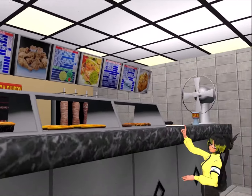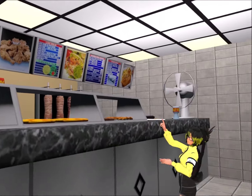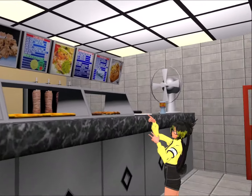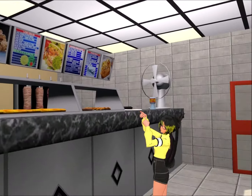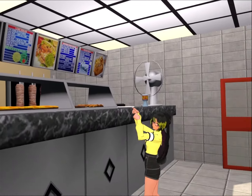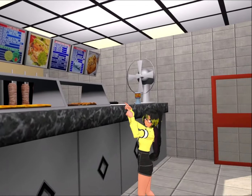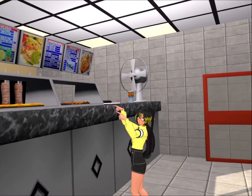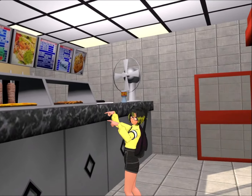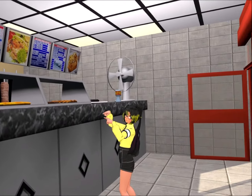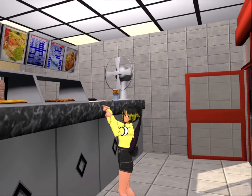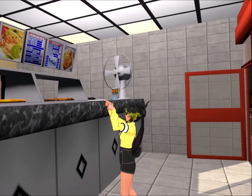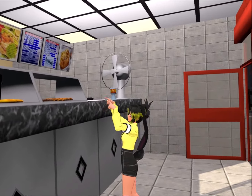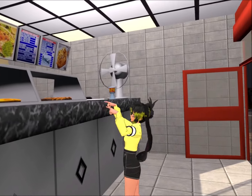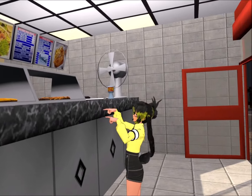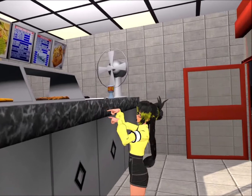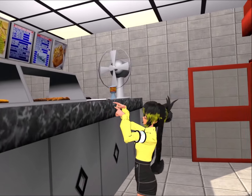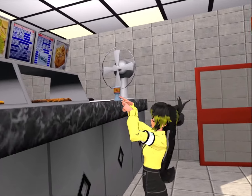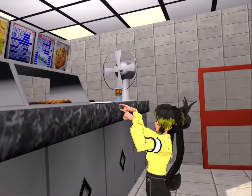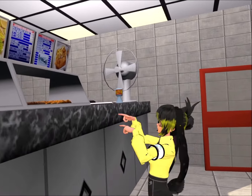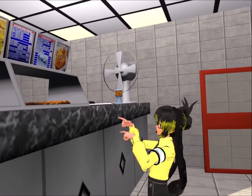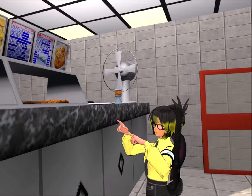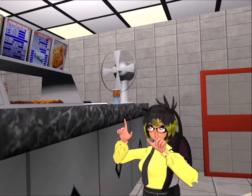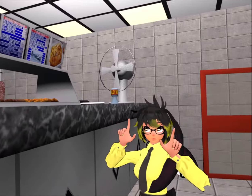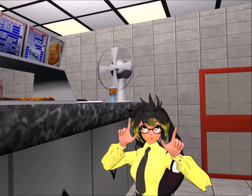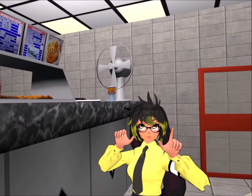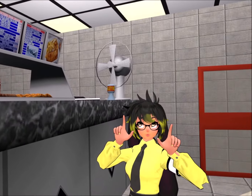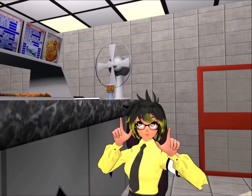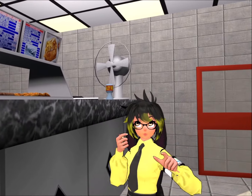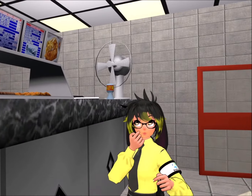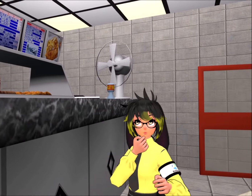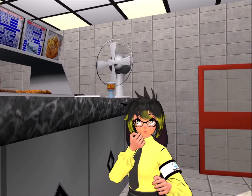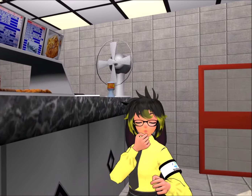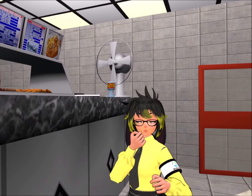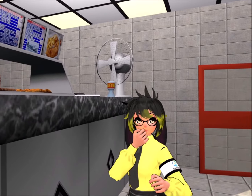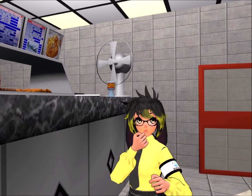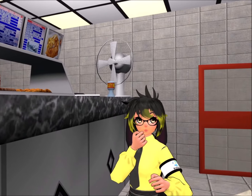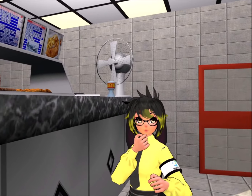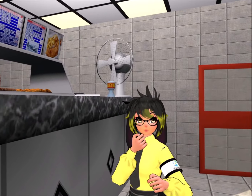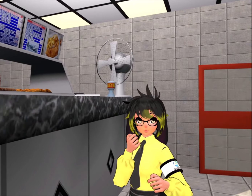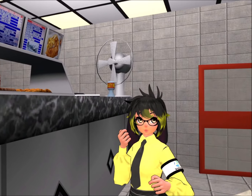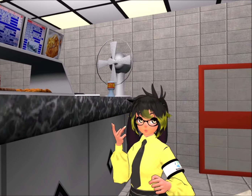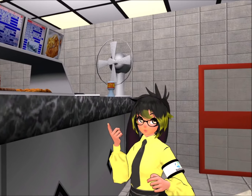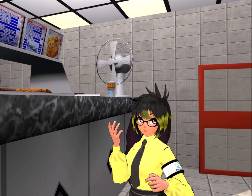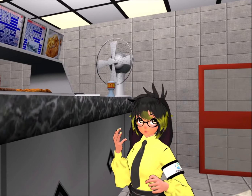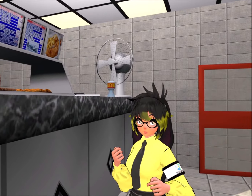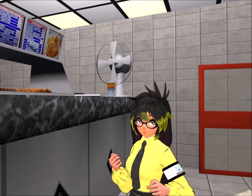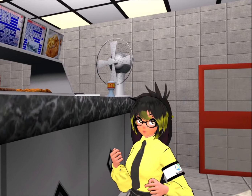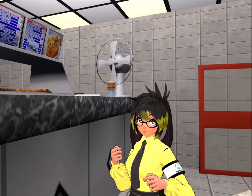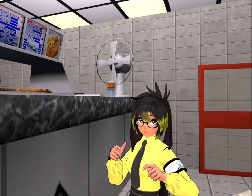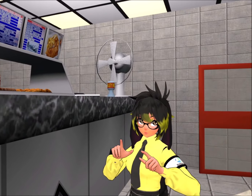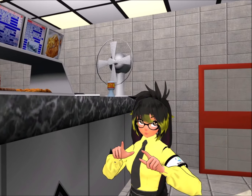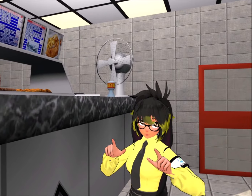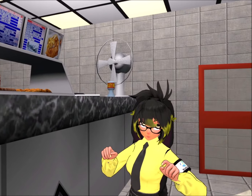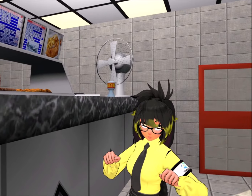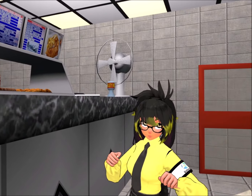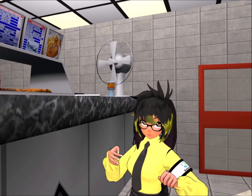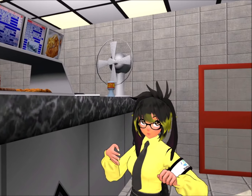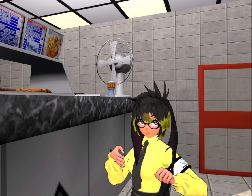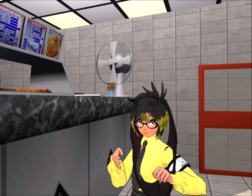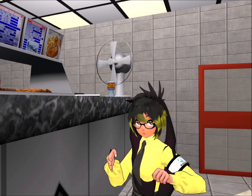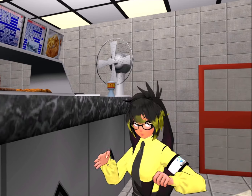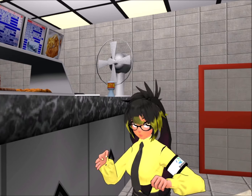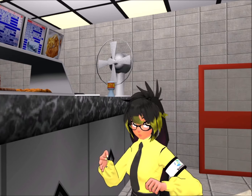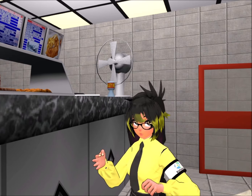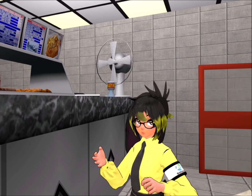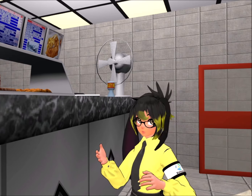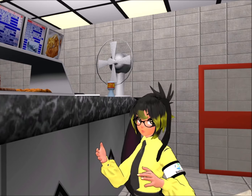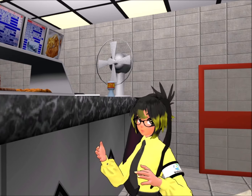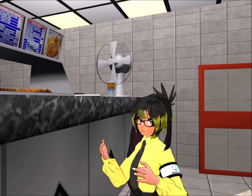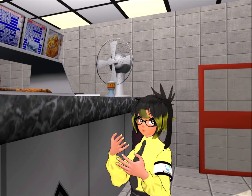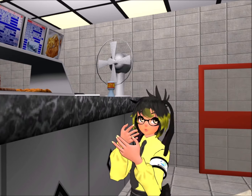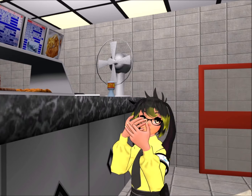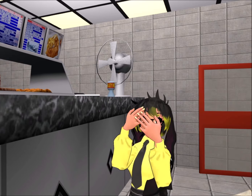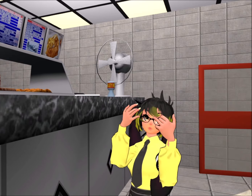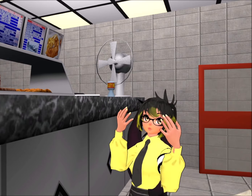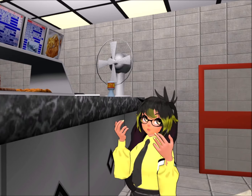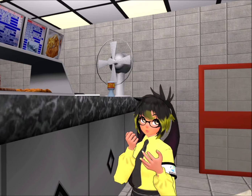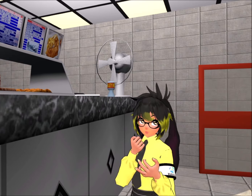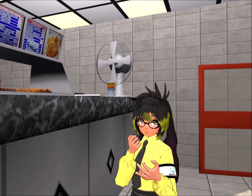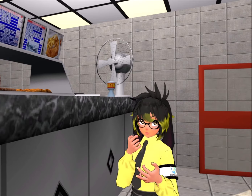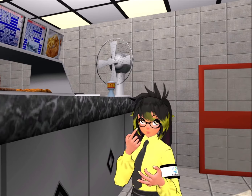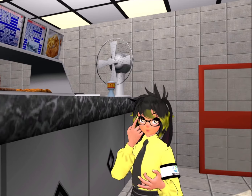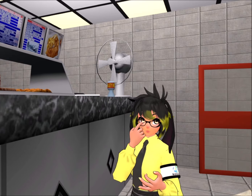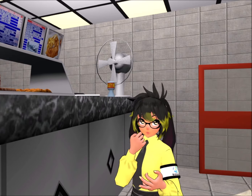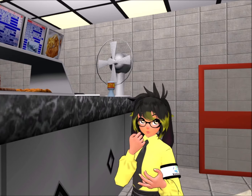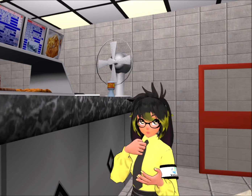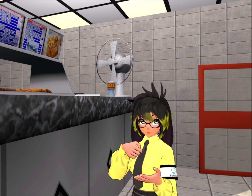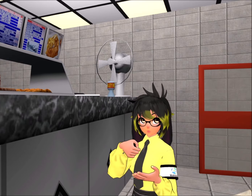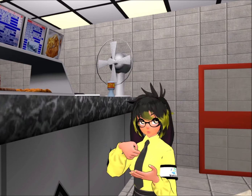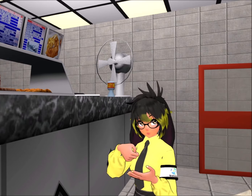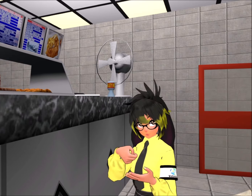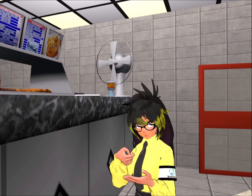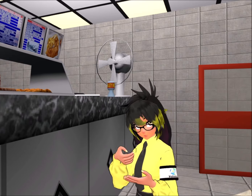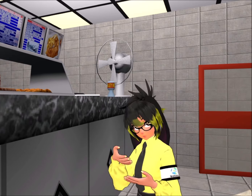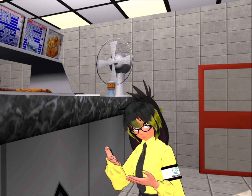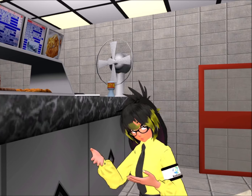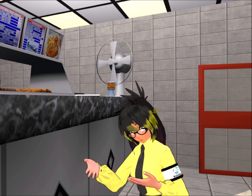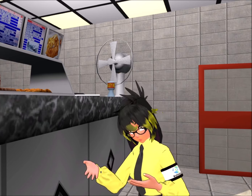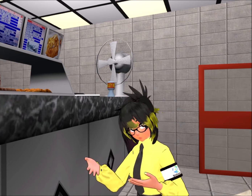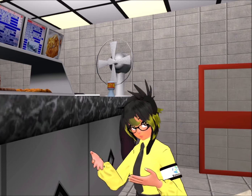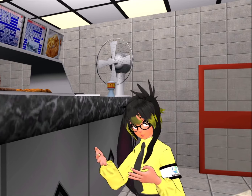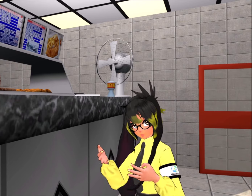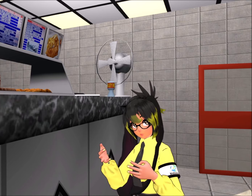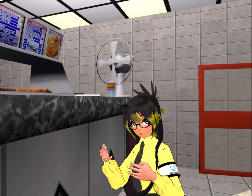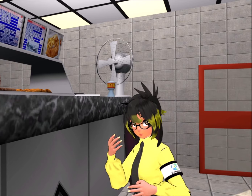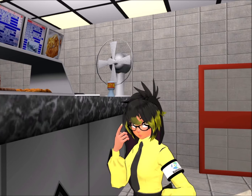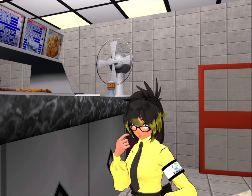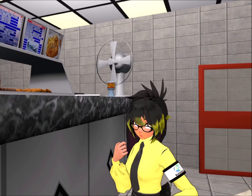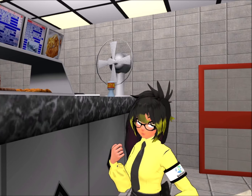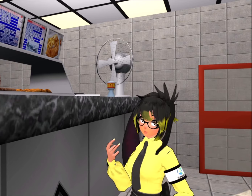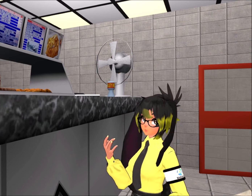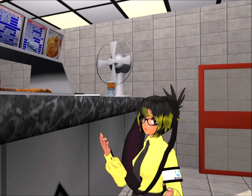These screens have photos of food. They have chips, fish... many foods that you can buy it. You can!